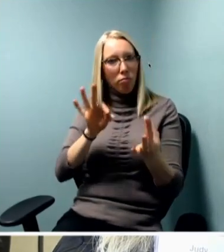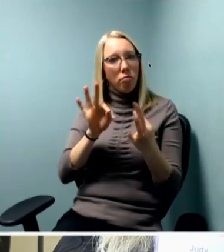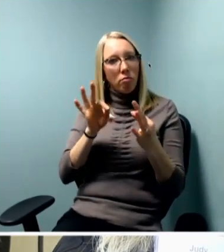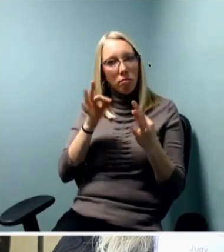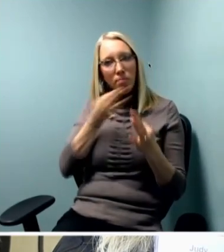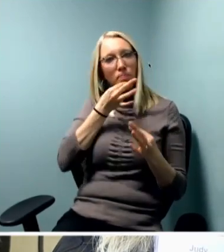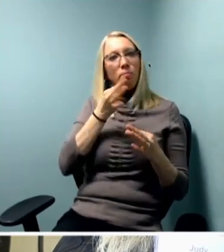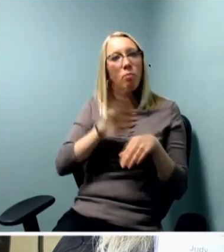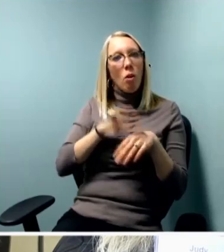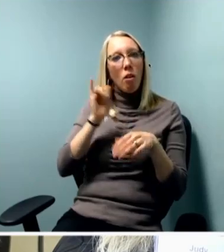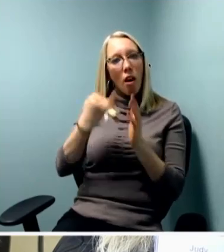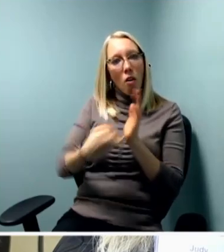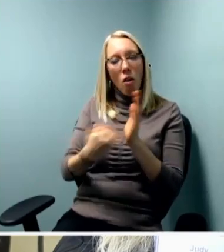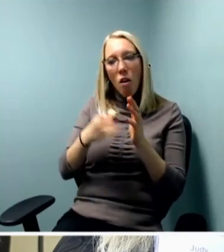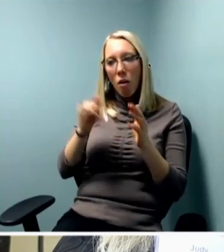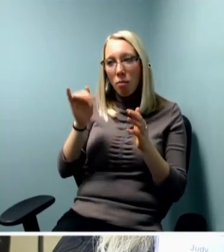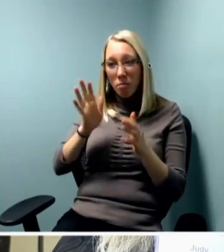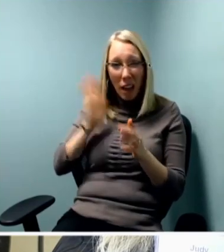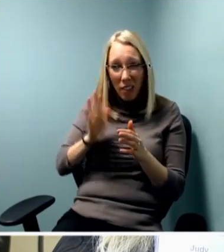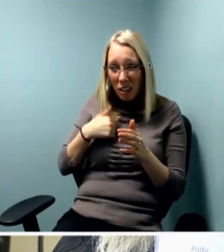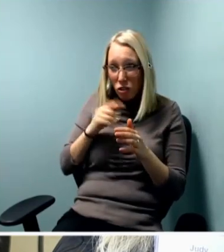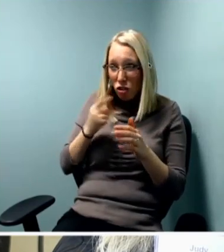A lot of that was, you know, you just being determined,